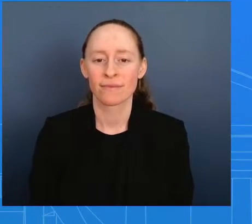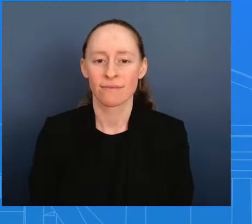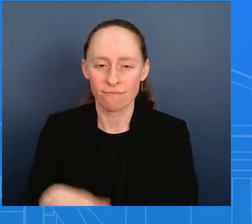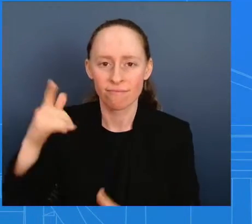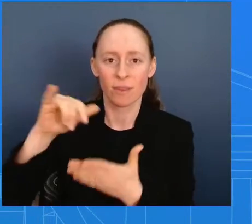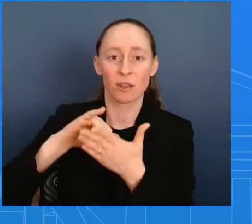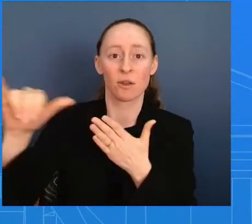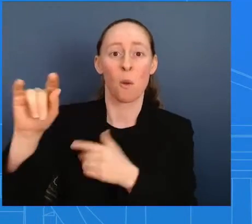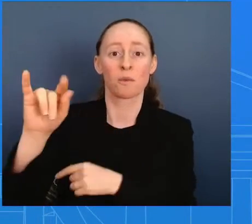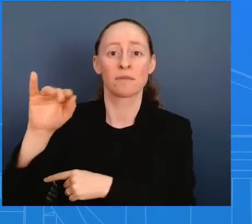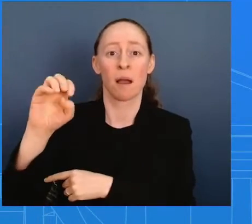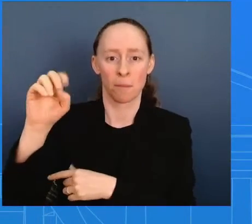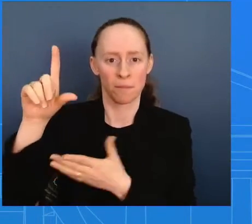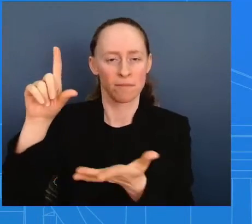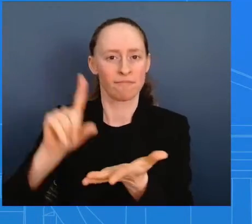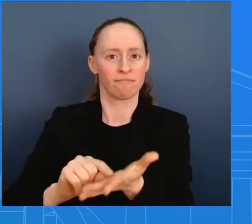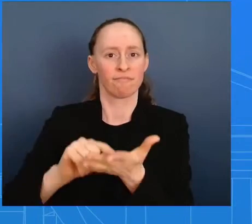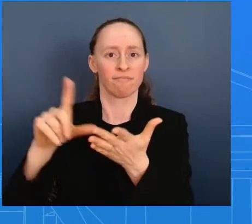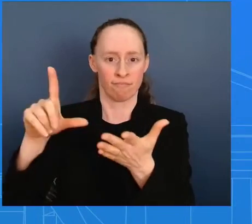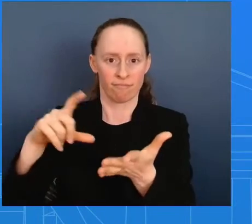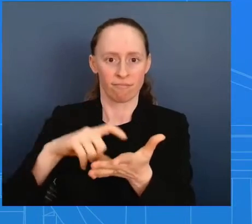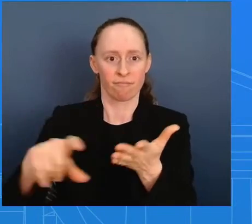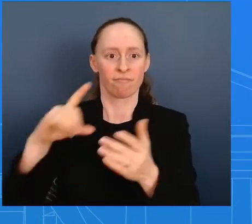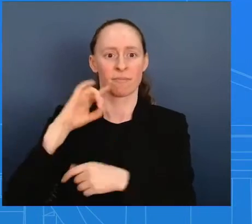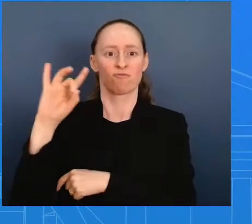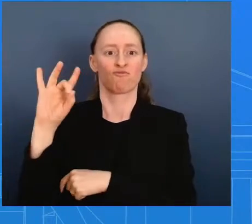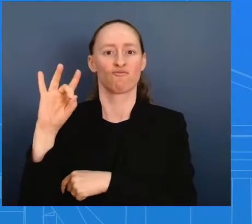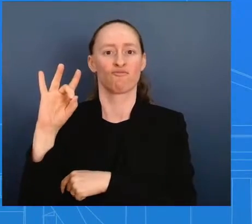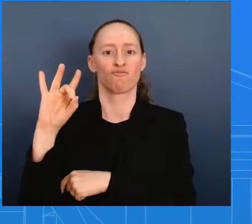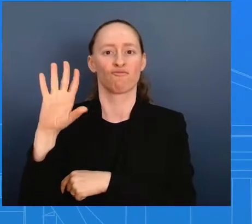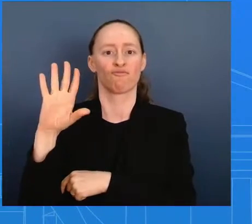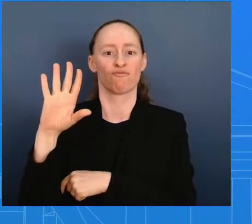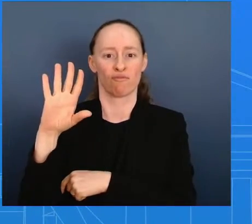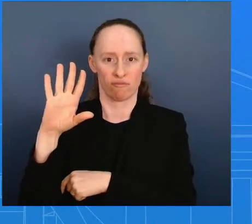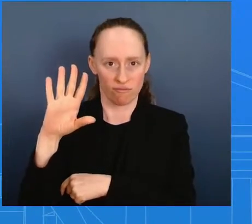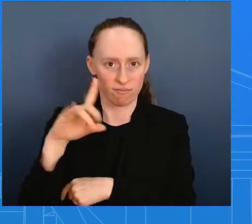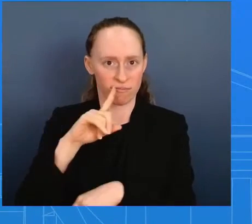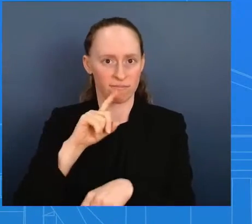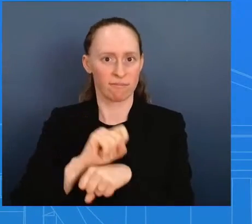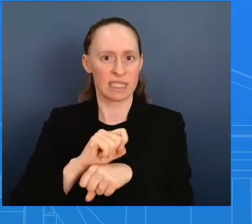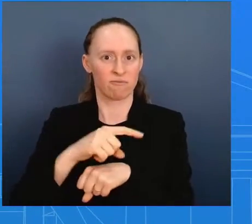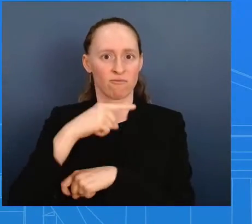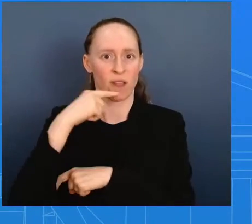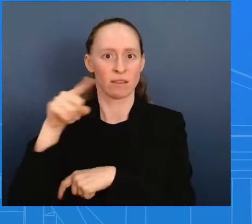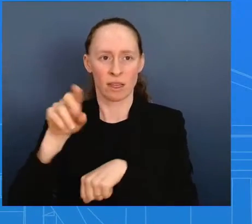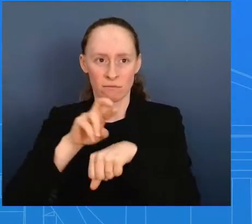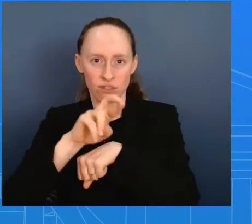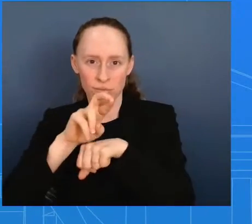defenses in far greater numbers over the past couple of months, interceptions down. At the same time, there's this --